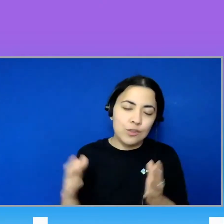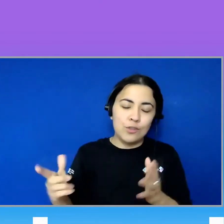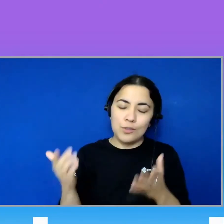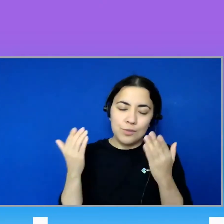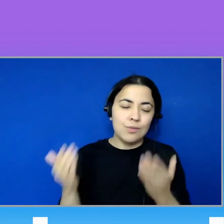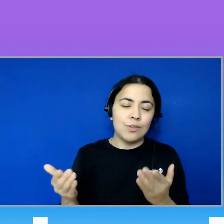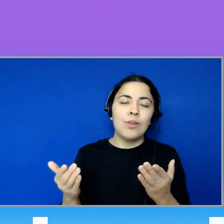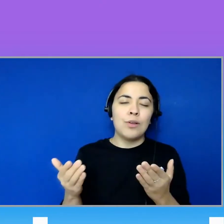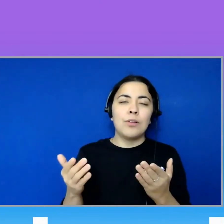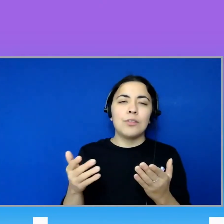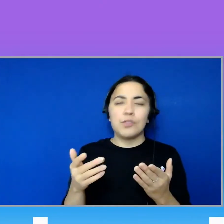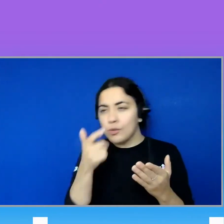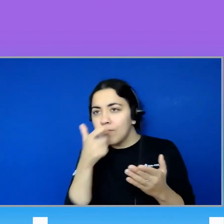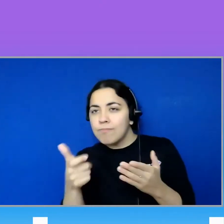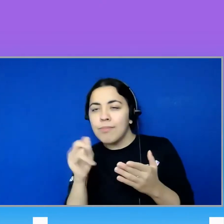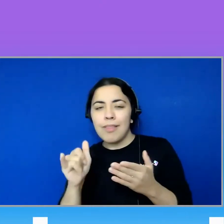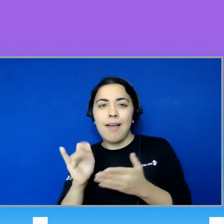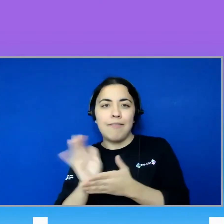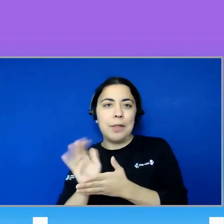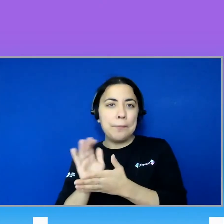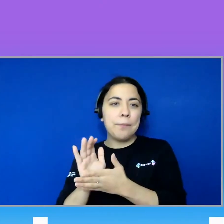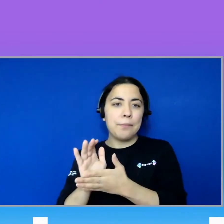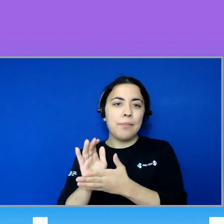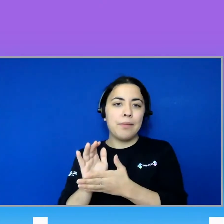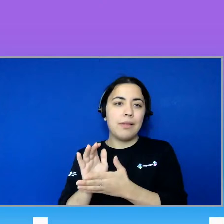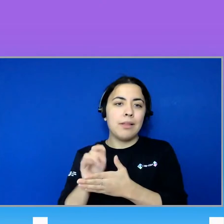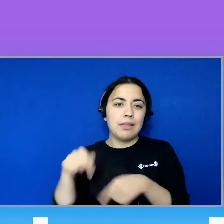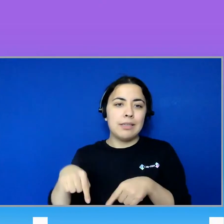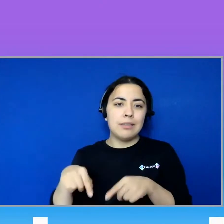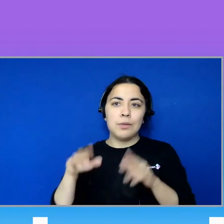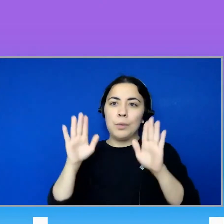encourage people to see the